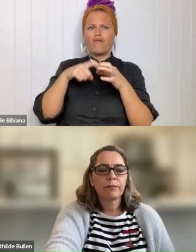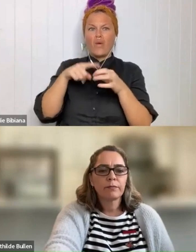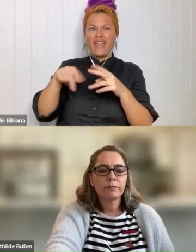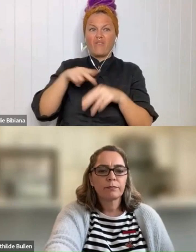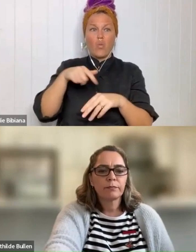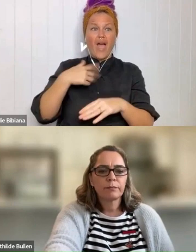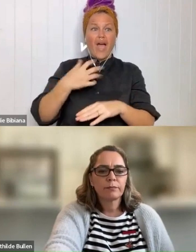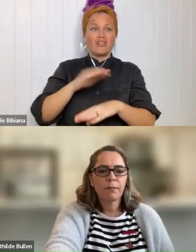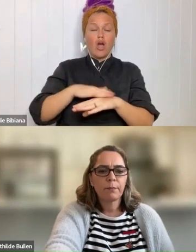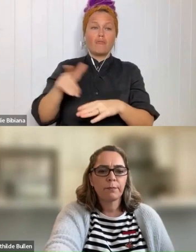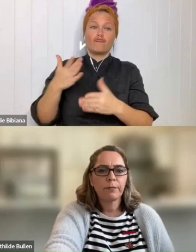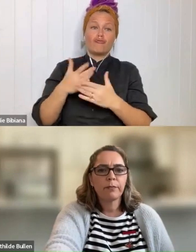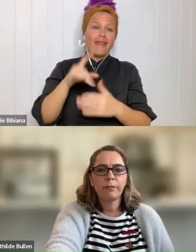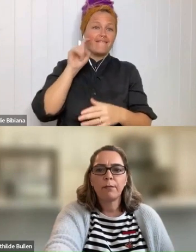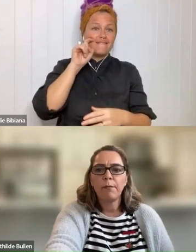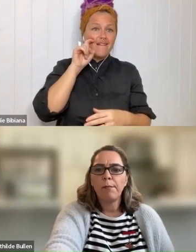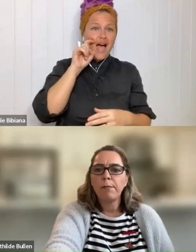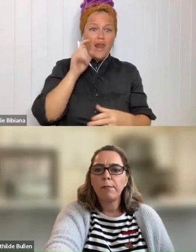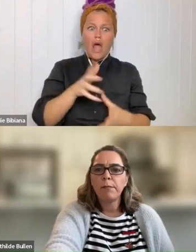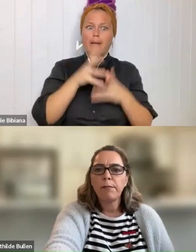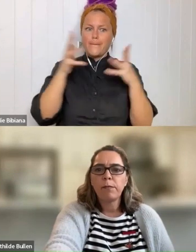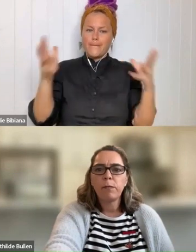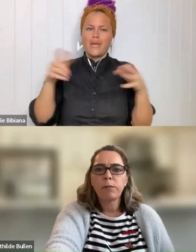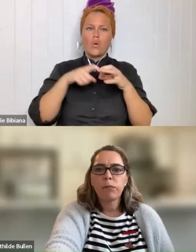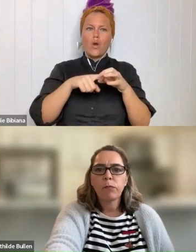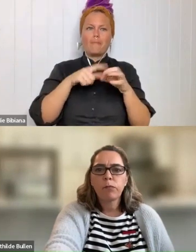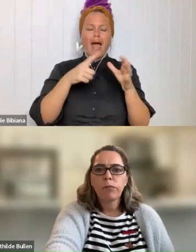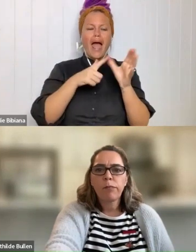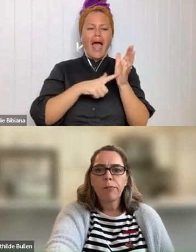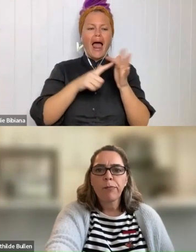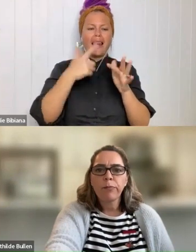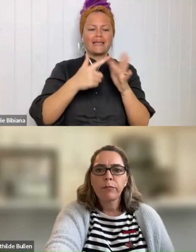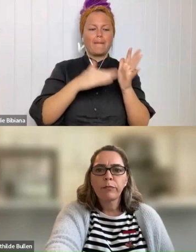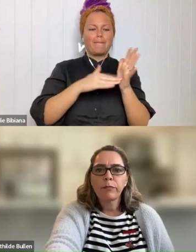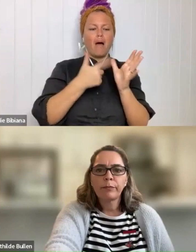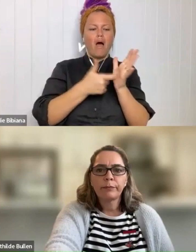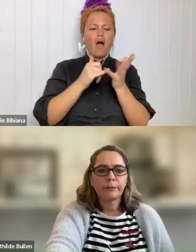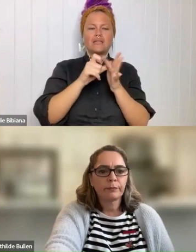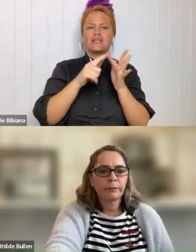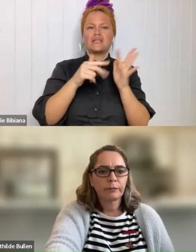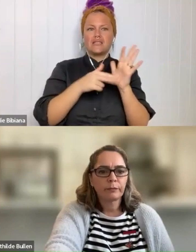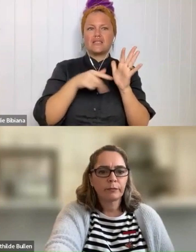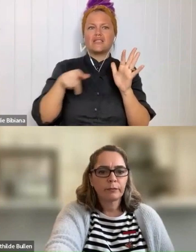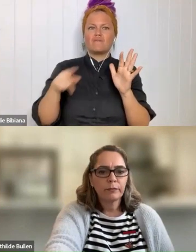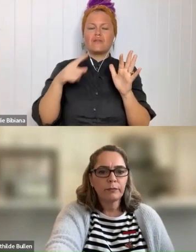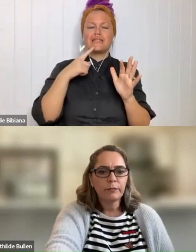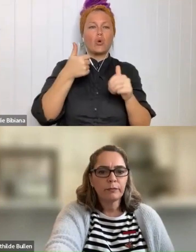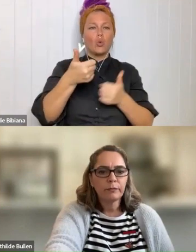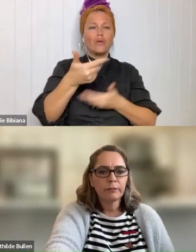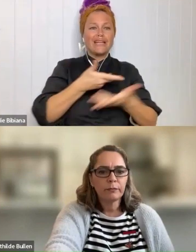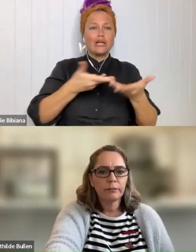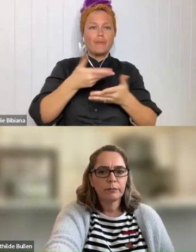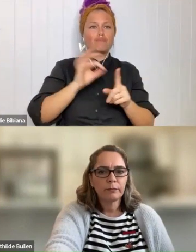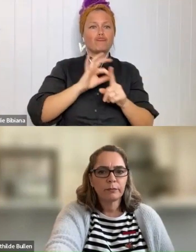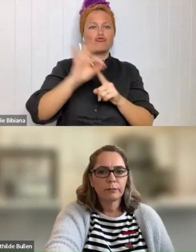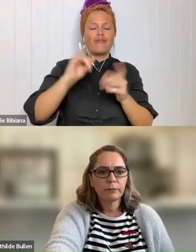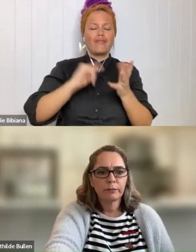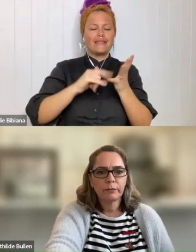fun and big question by Alex Marsden, which says, a good discussion about improving the status quo. But do we, for